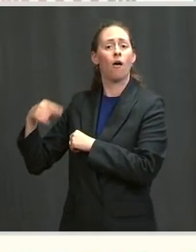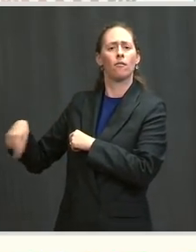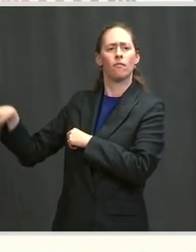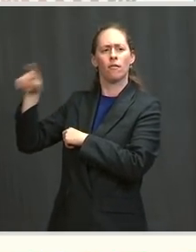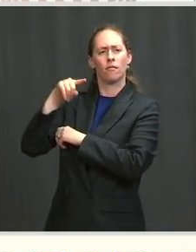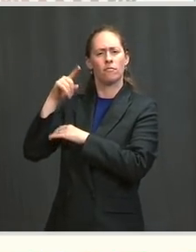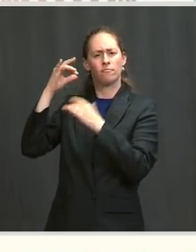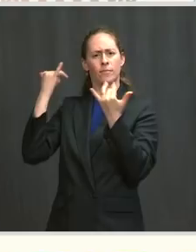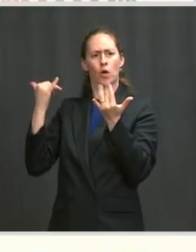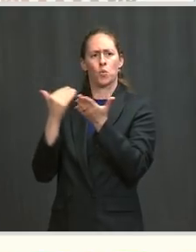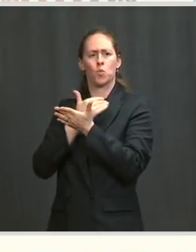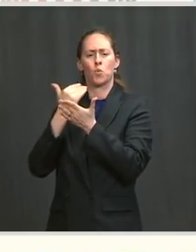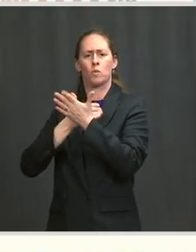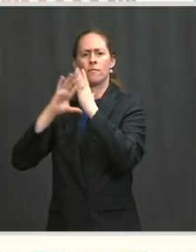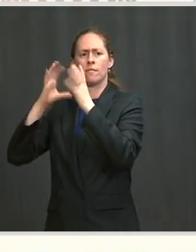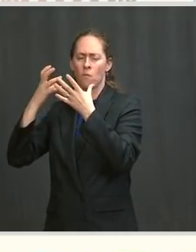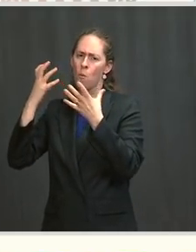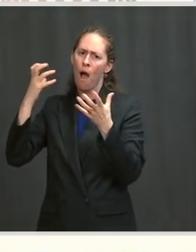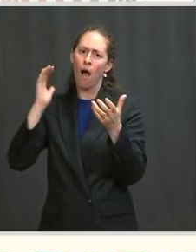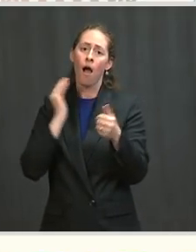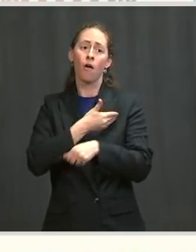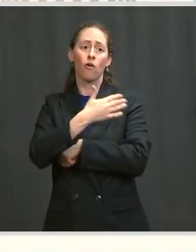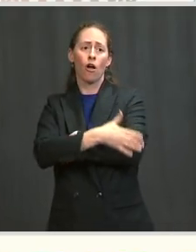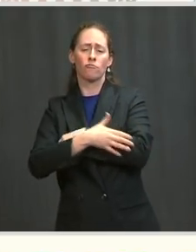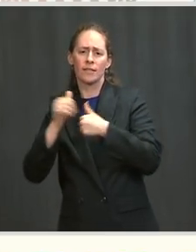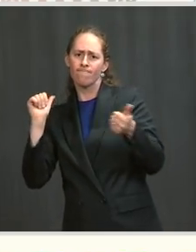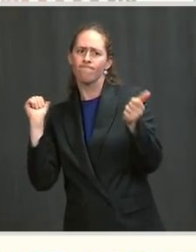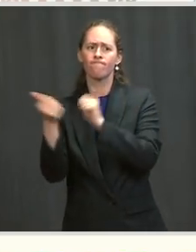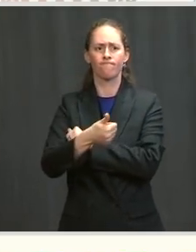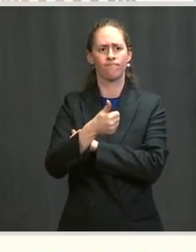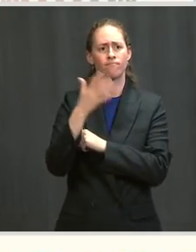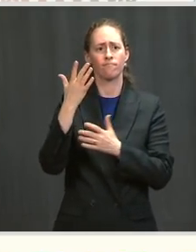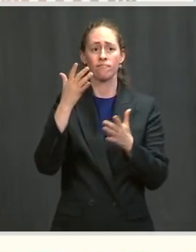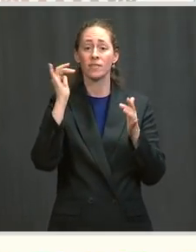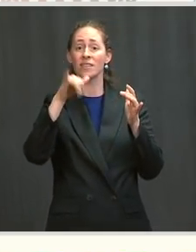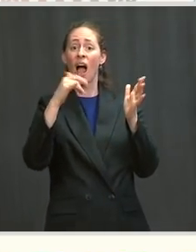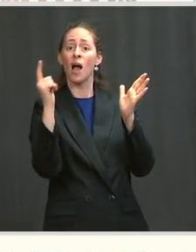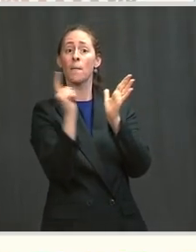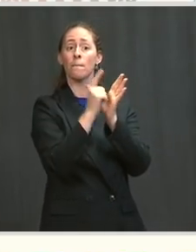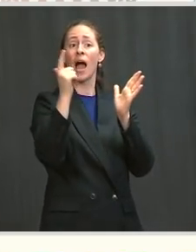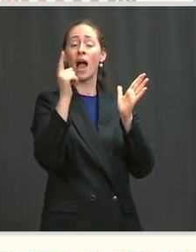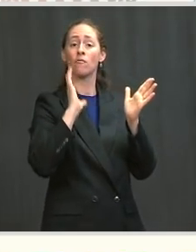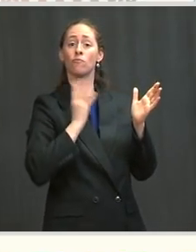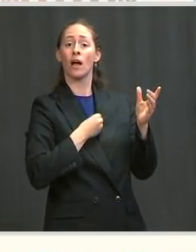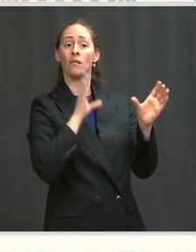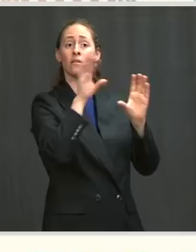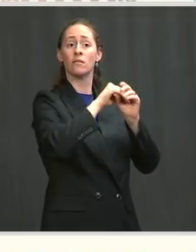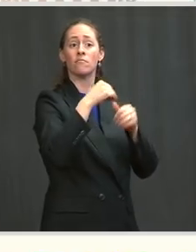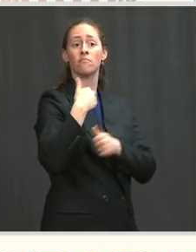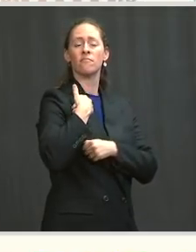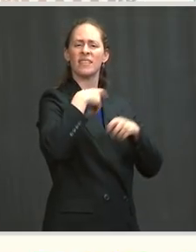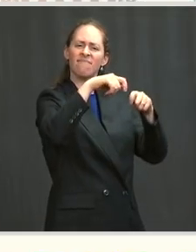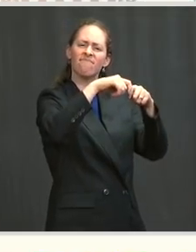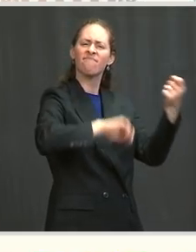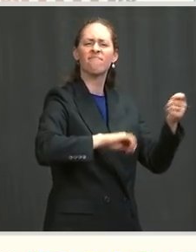from ending the trans military ban to vigorous executive action against discrimination and harassment to this White House